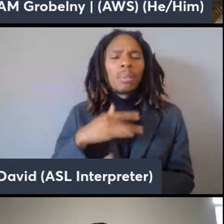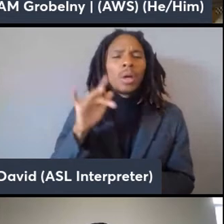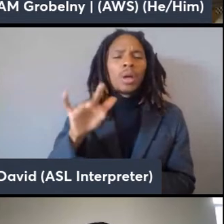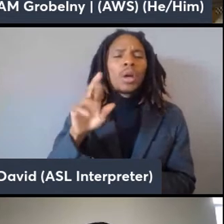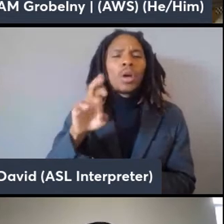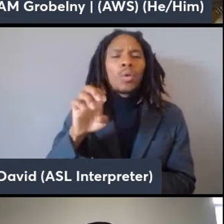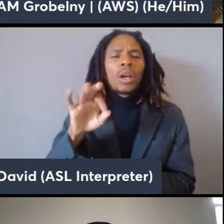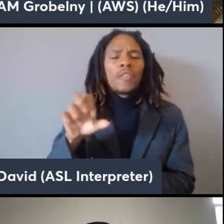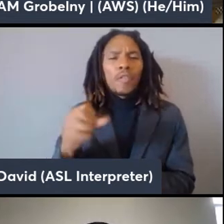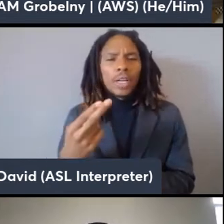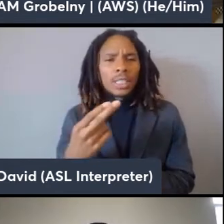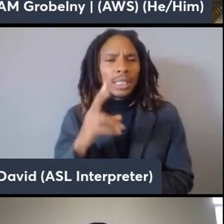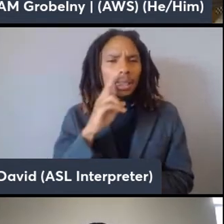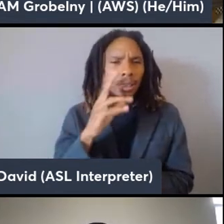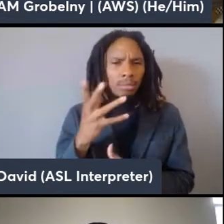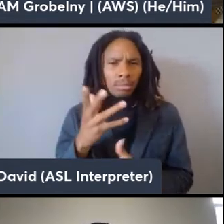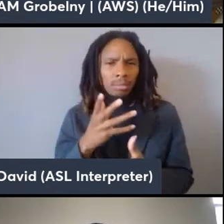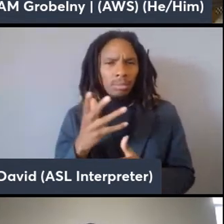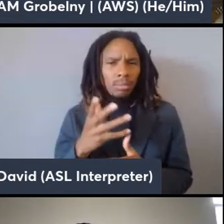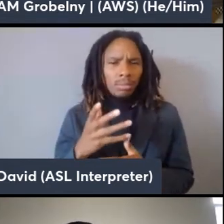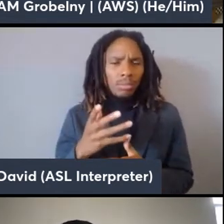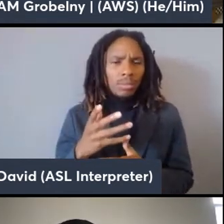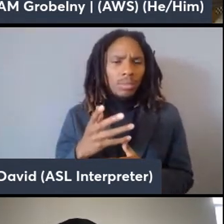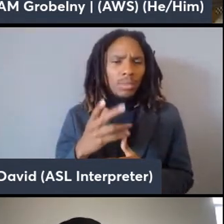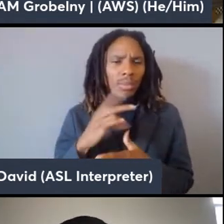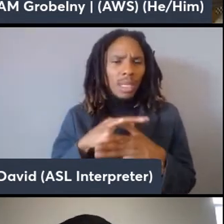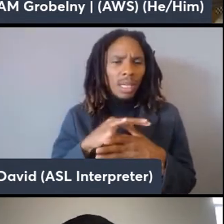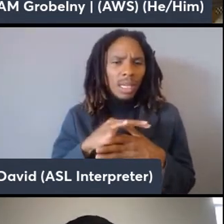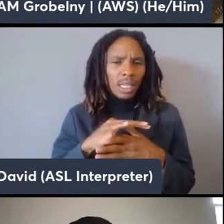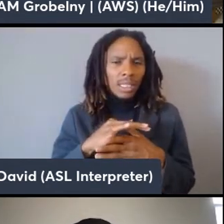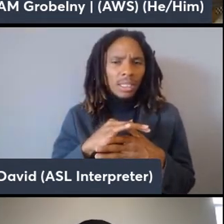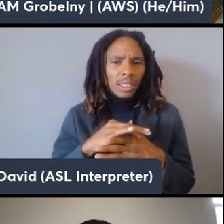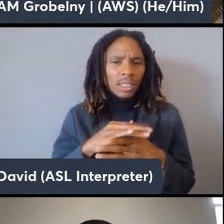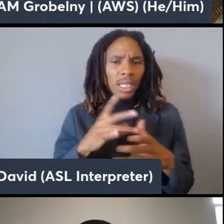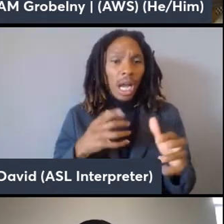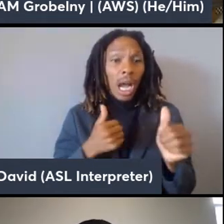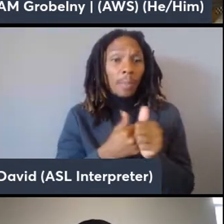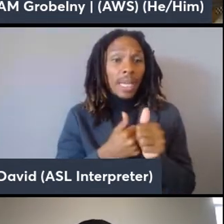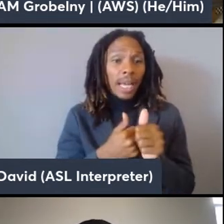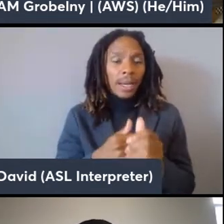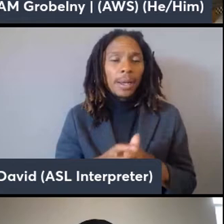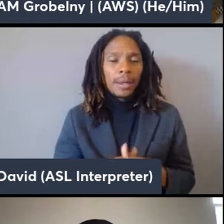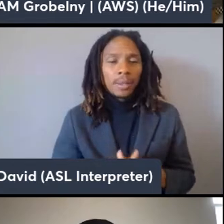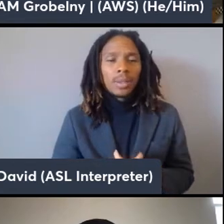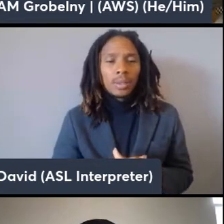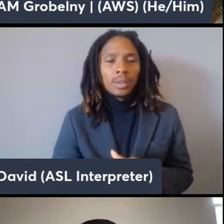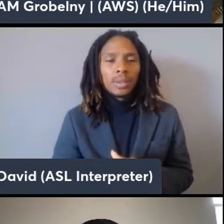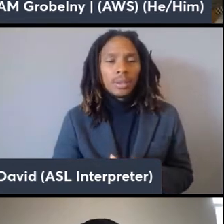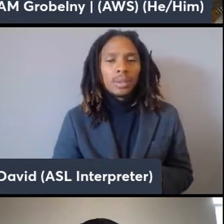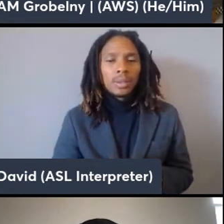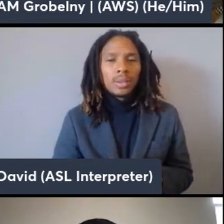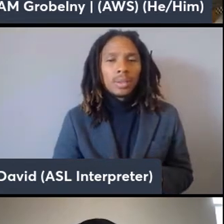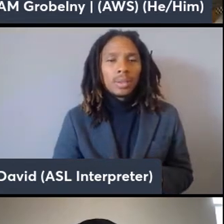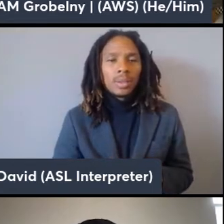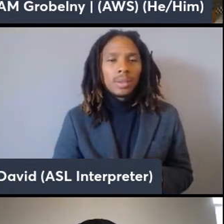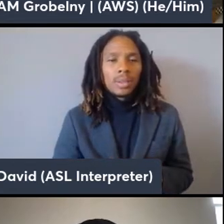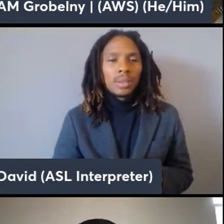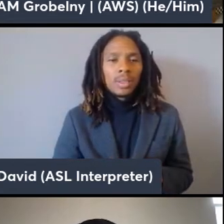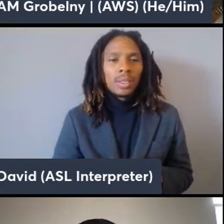to see if the content has been updated. It was getting cached.